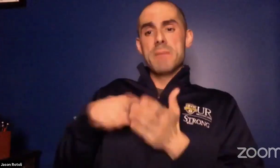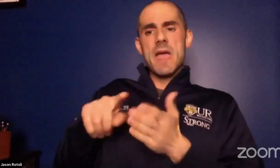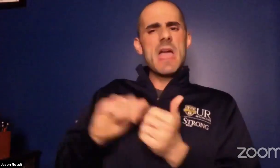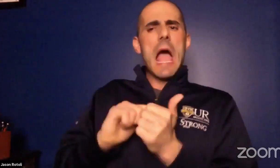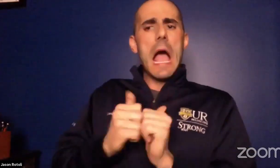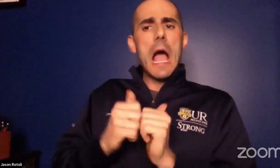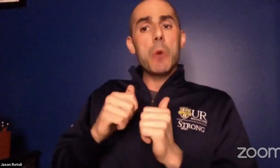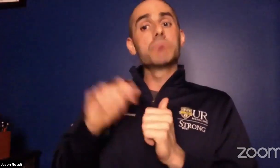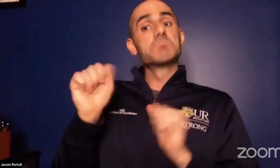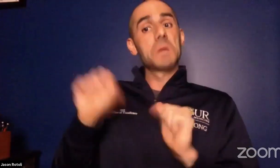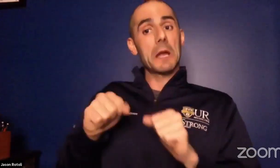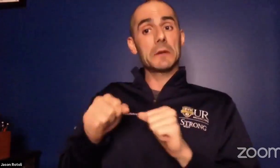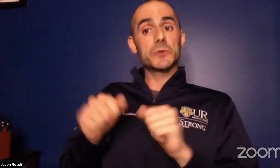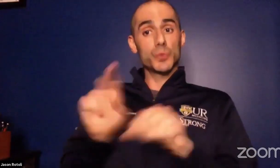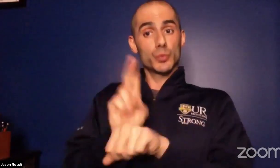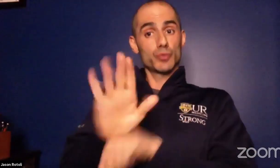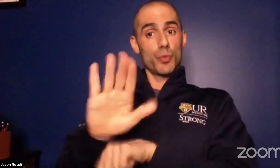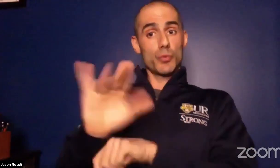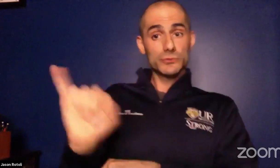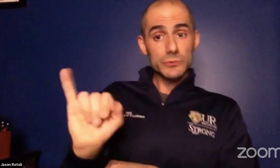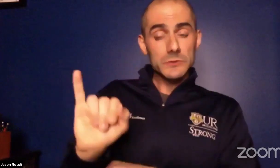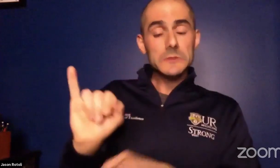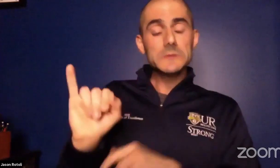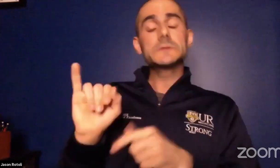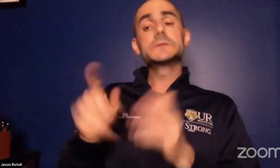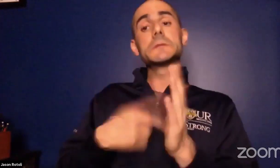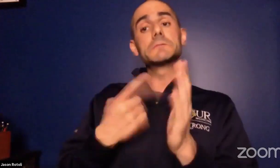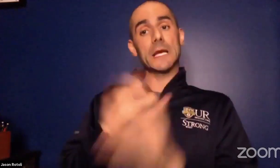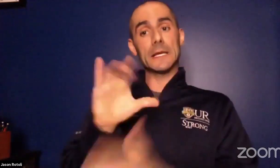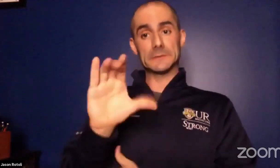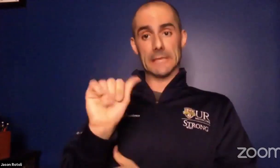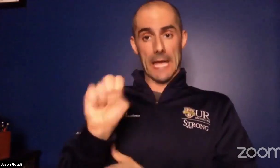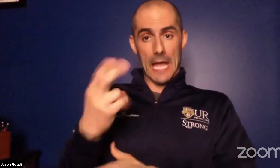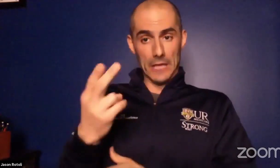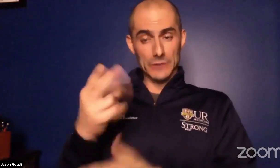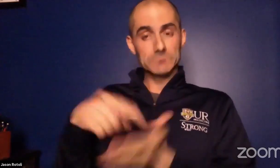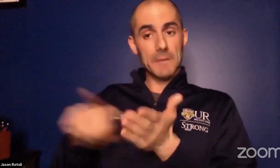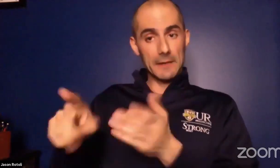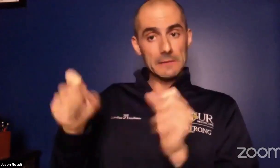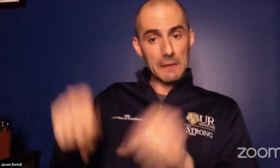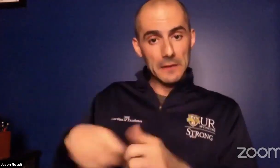So, urgent care. Why do people go to urgent care? And really, that is the place that is --